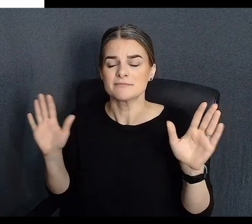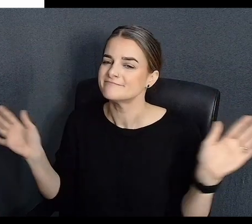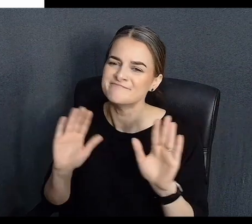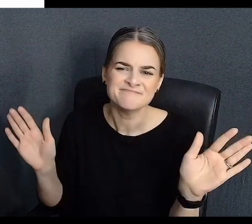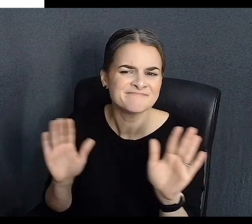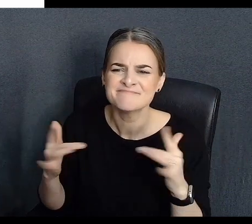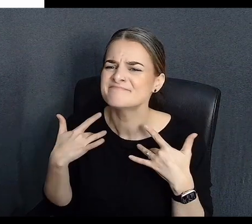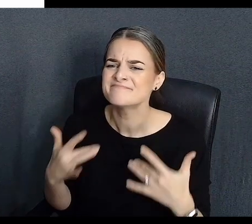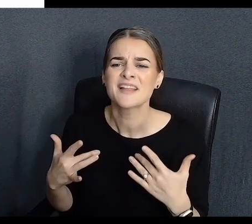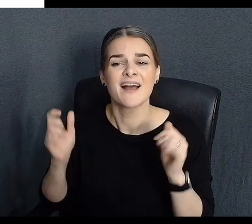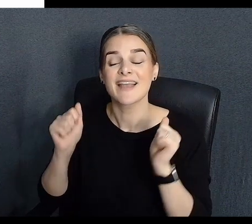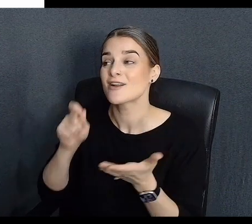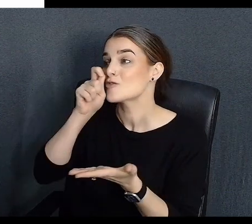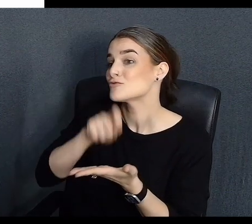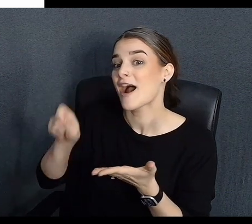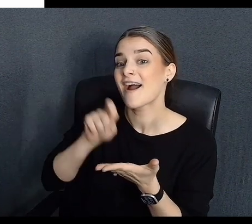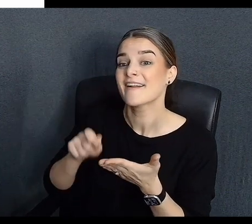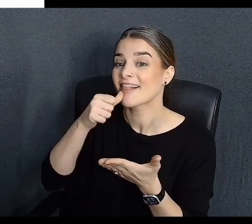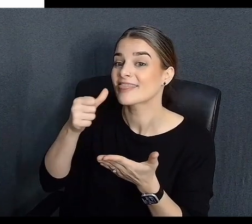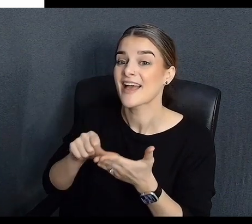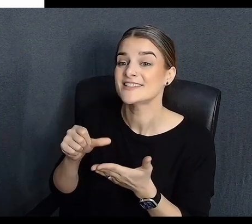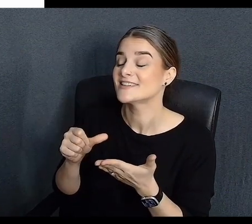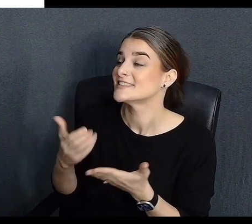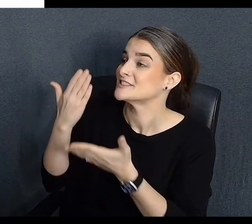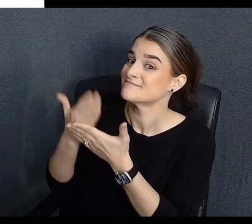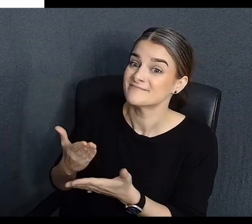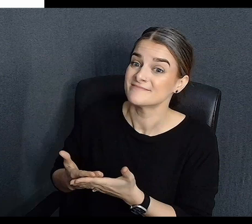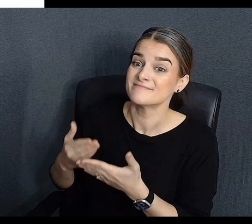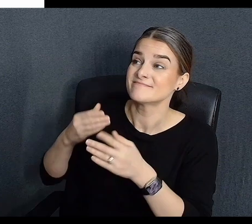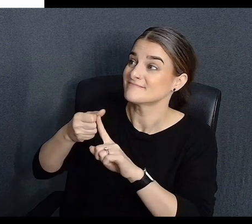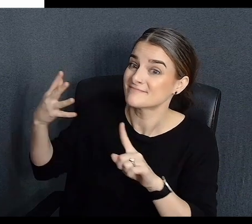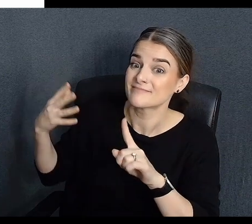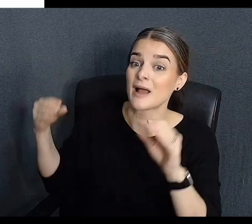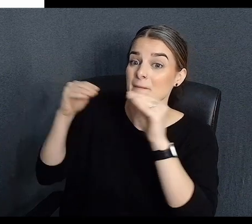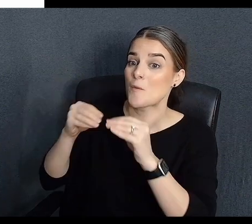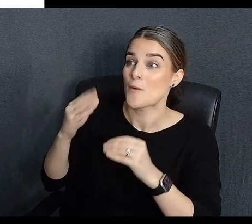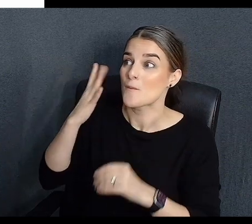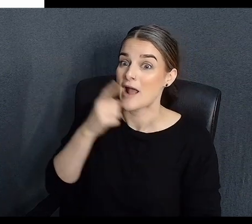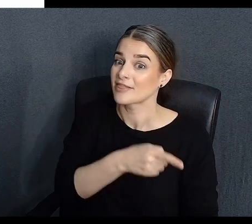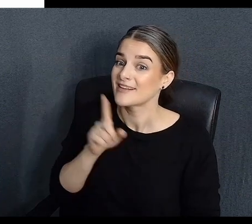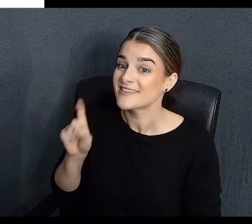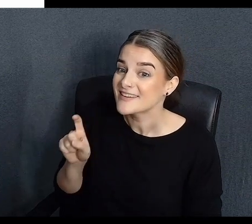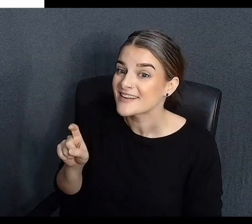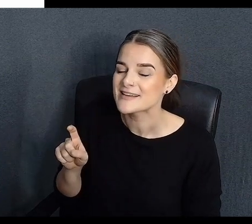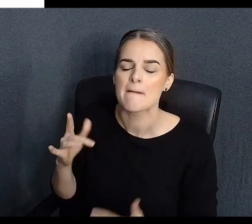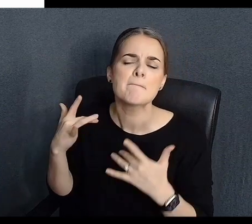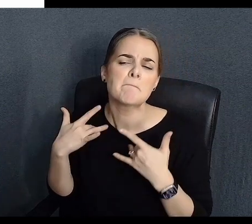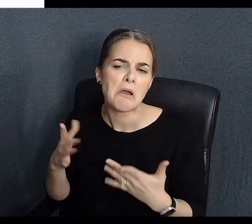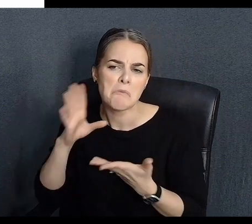write a letter further justifying why they need it, and there's a good chance then it'll get approved.